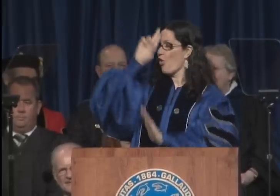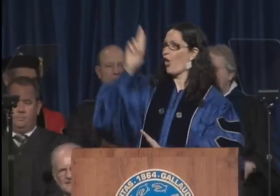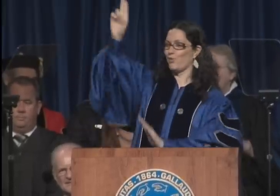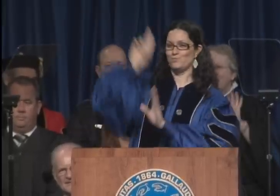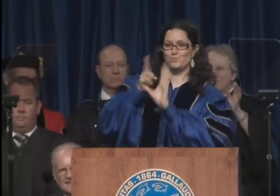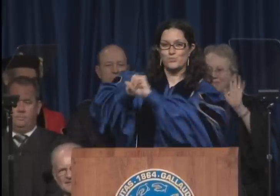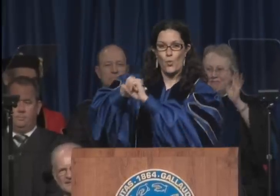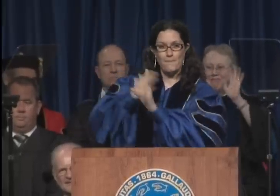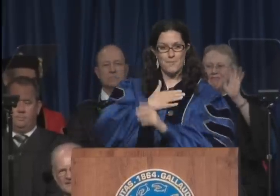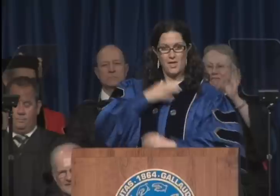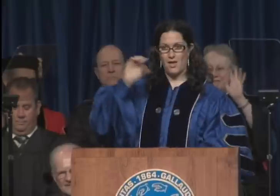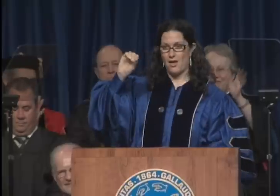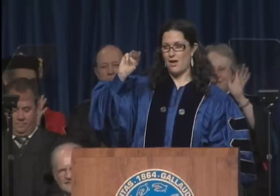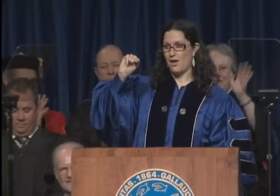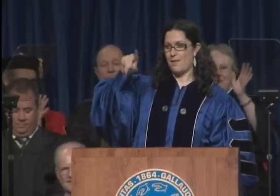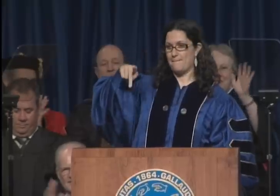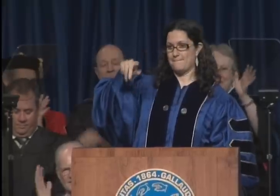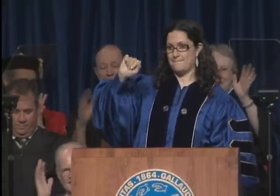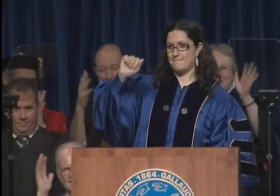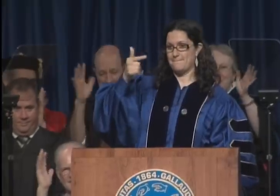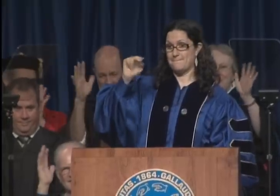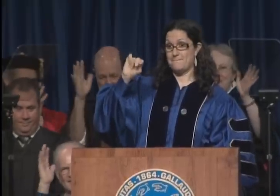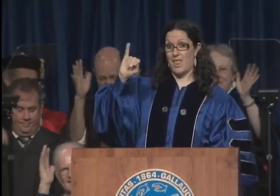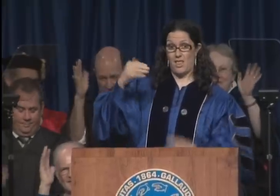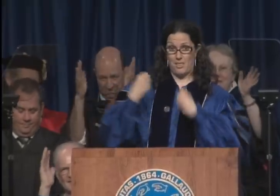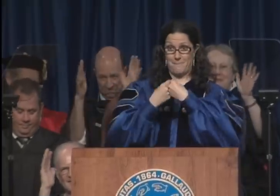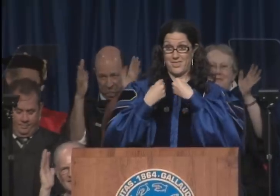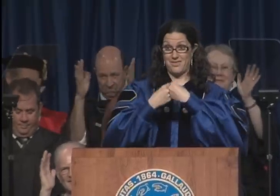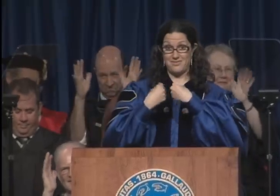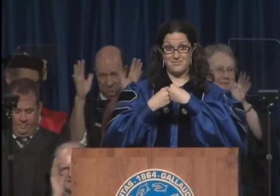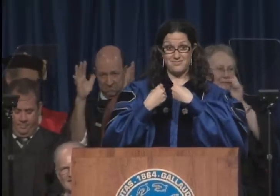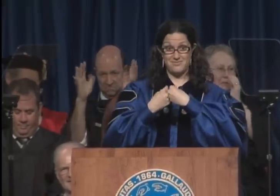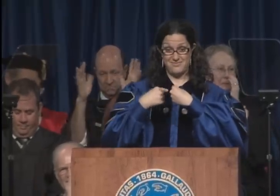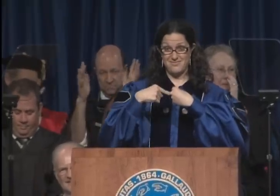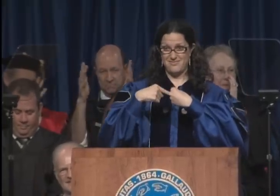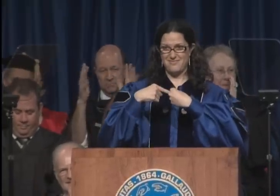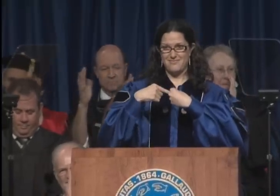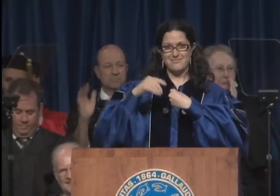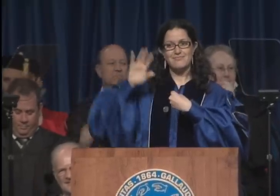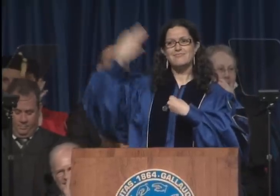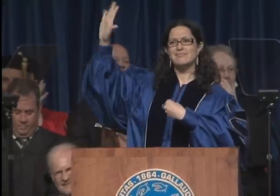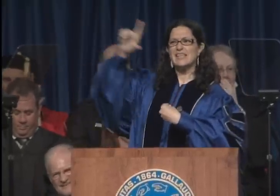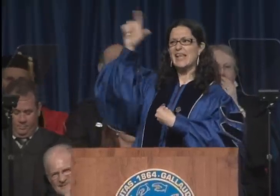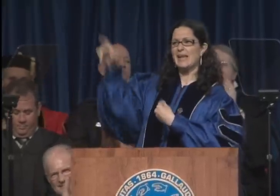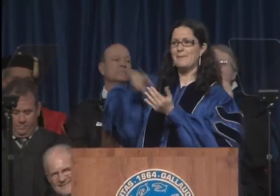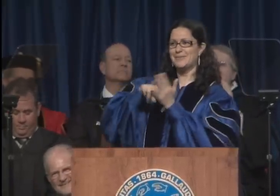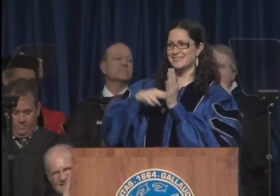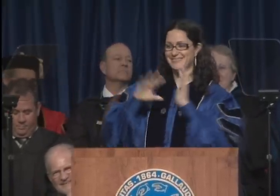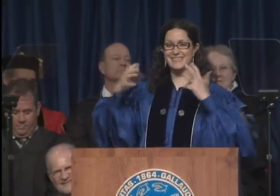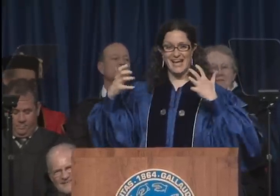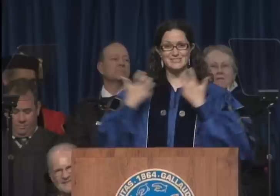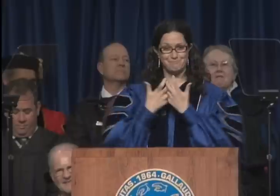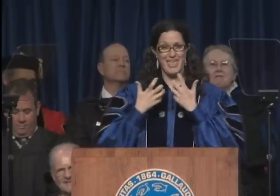which is the largest group ever! and I am so honored to join my copagni for this great honor.